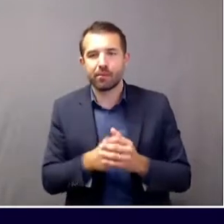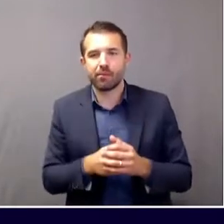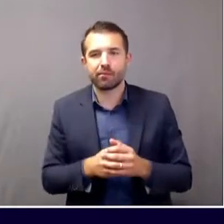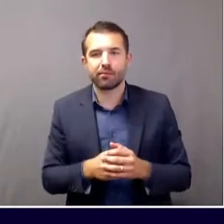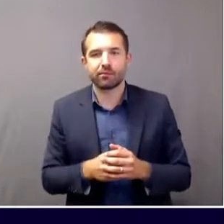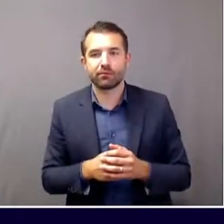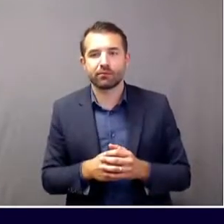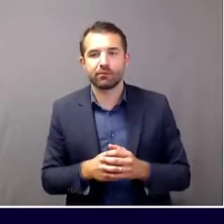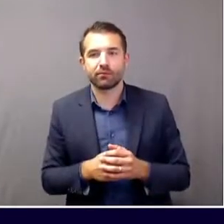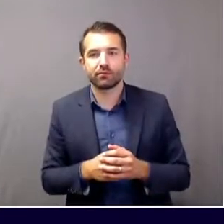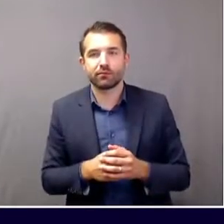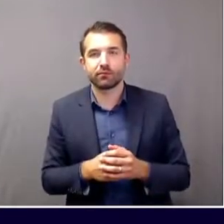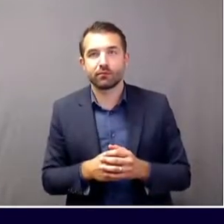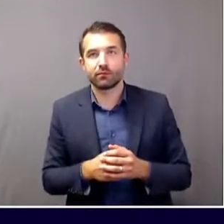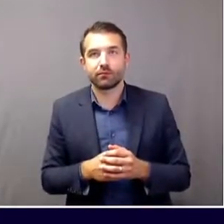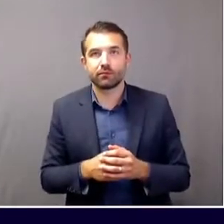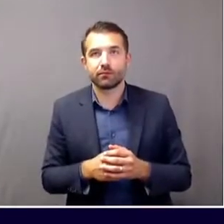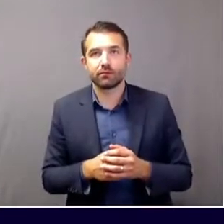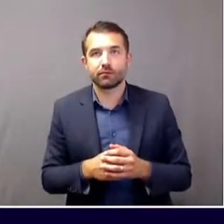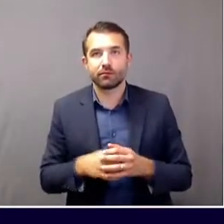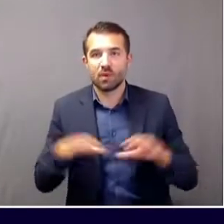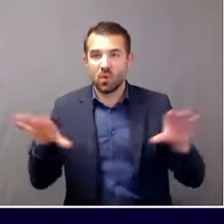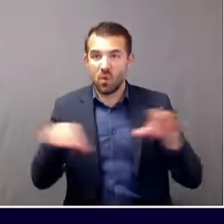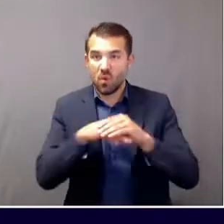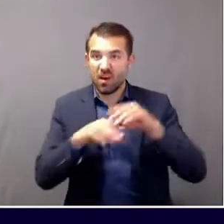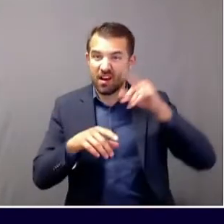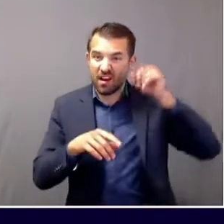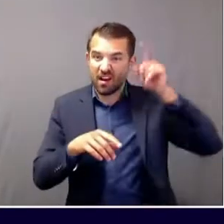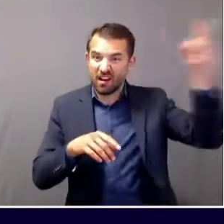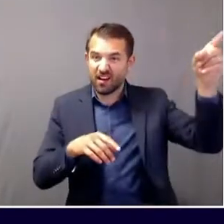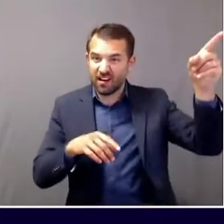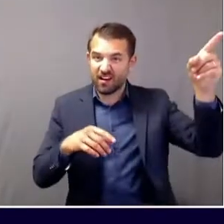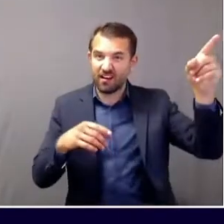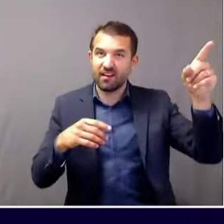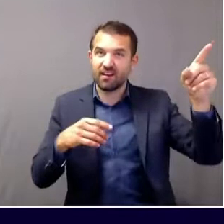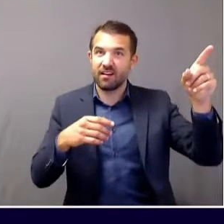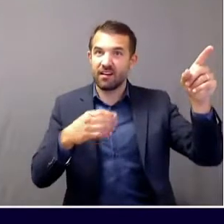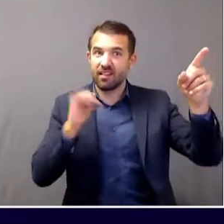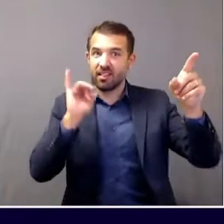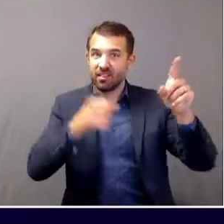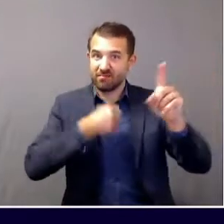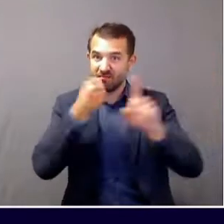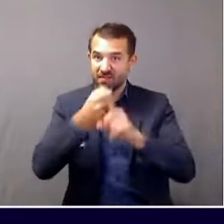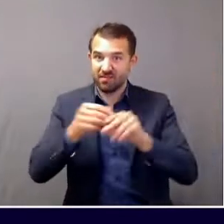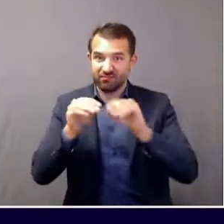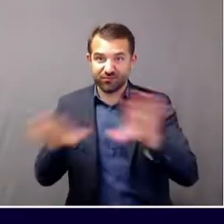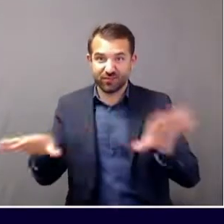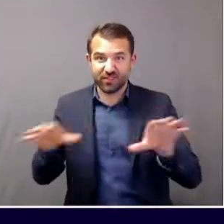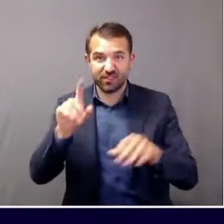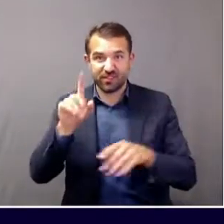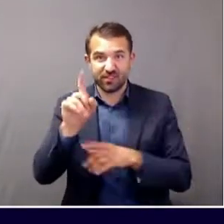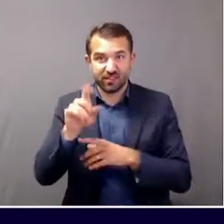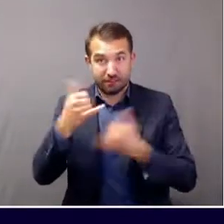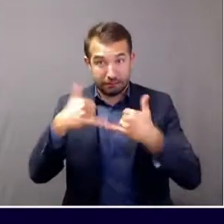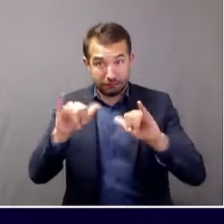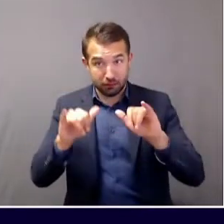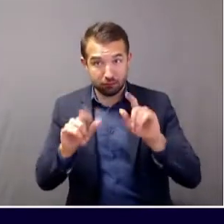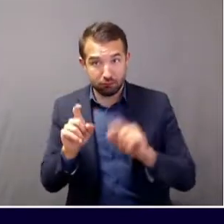can't our wedding and reception related outbreak or if we're